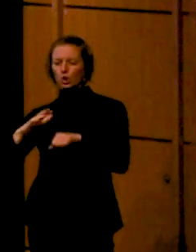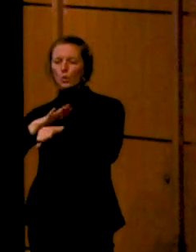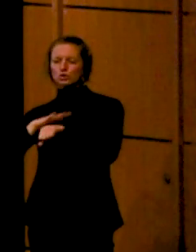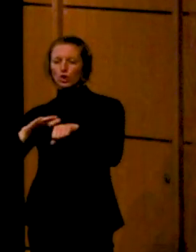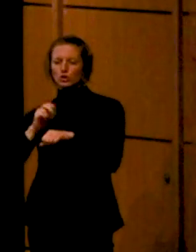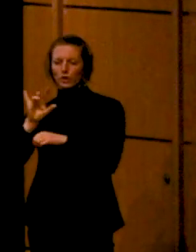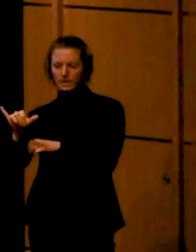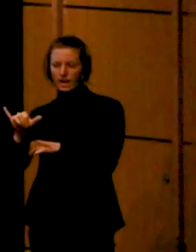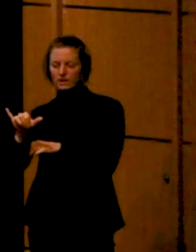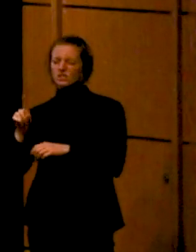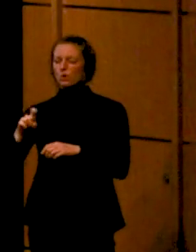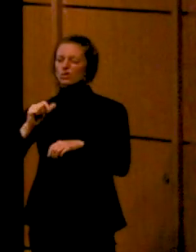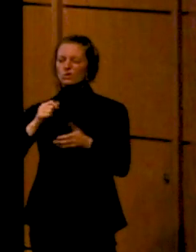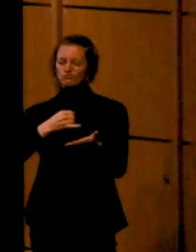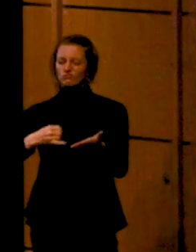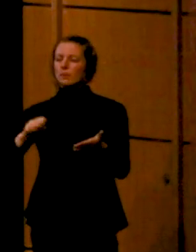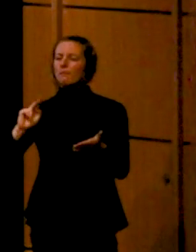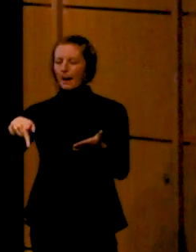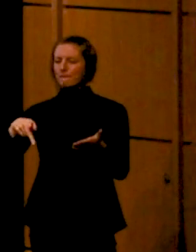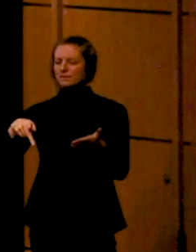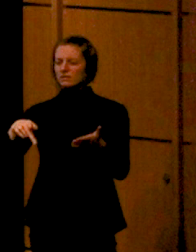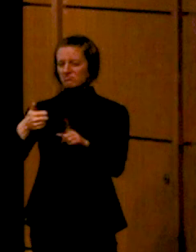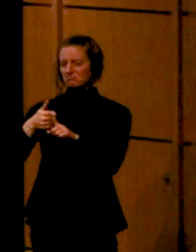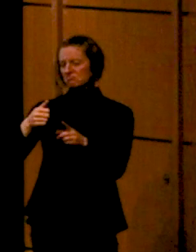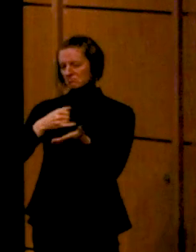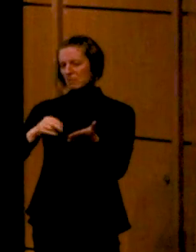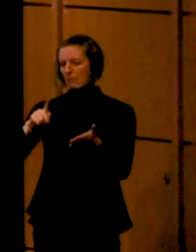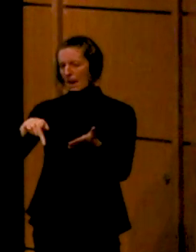He then later mapped most of the lower reaches of the Columbia as well as the Willamette